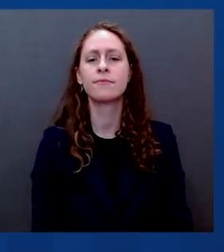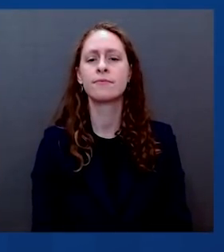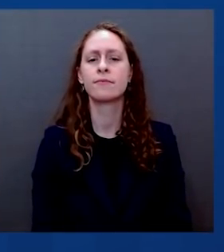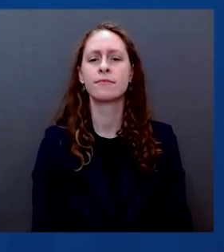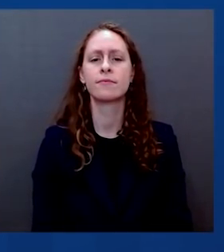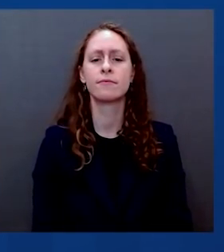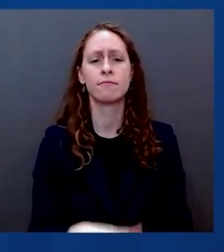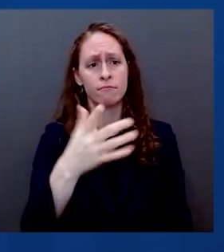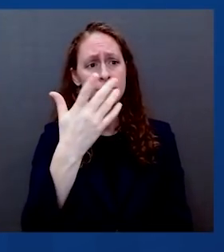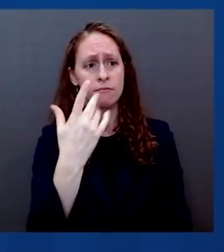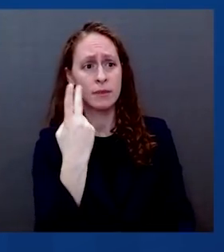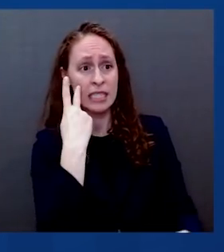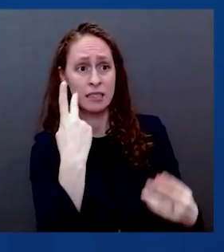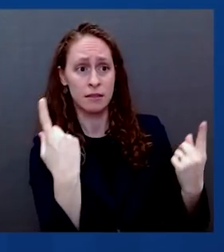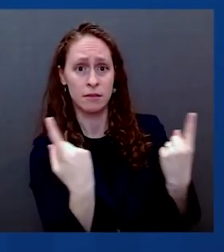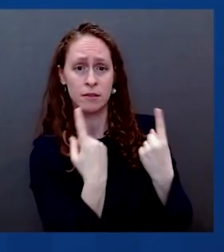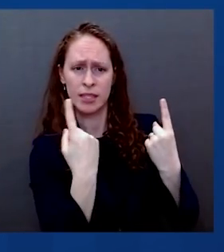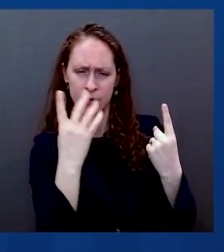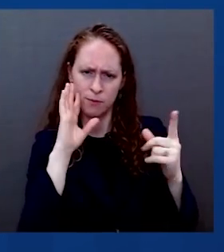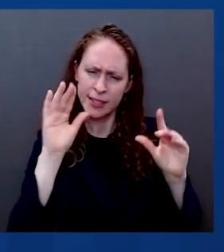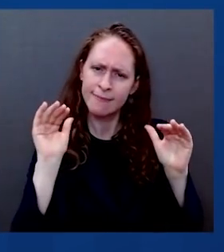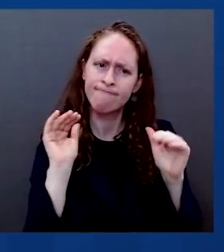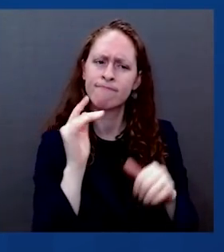We will fight to safeguard our democracy.